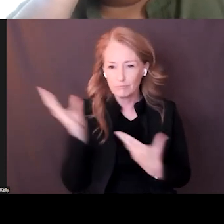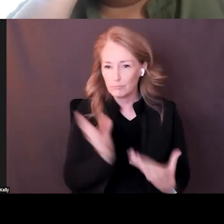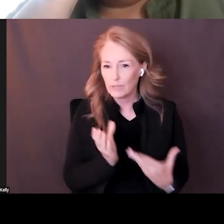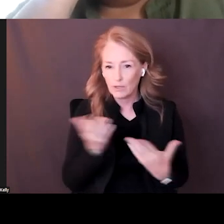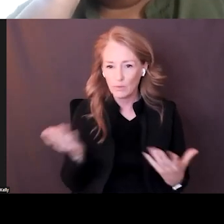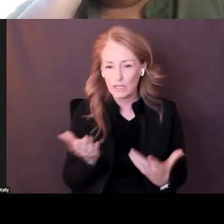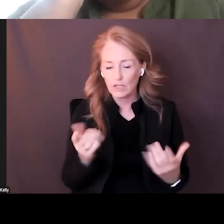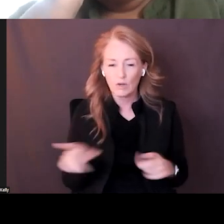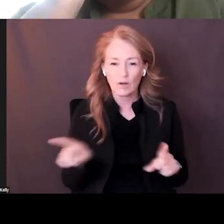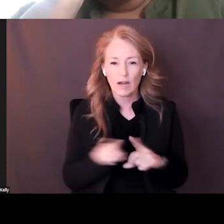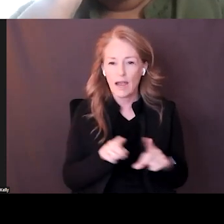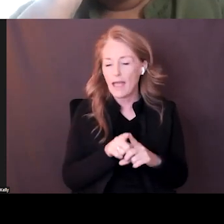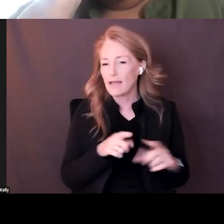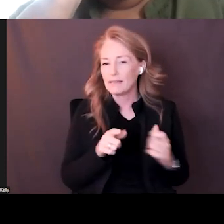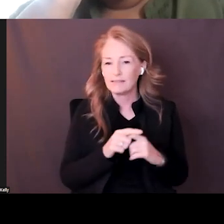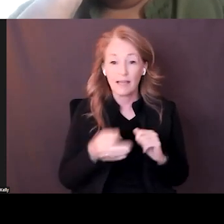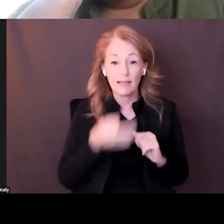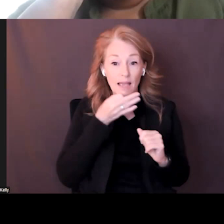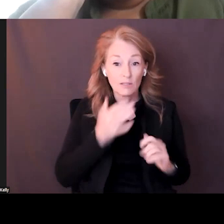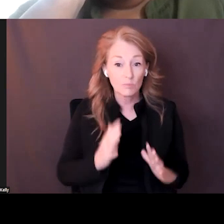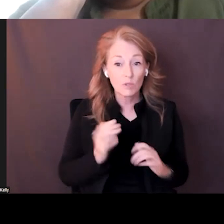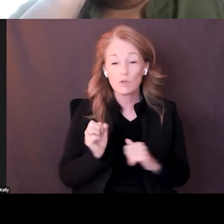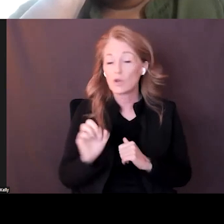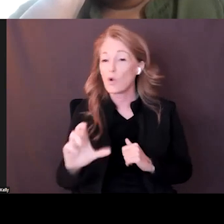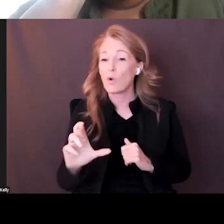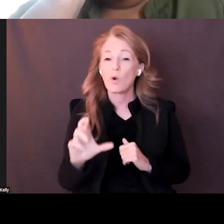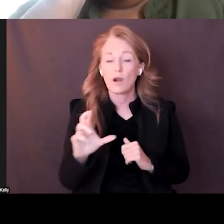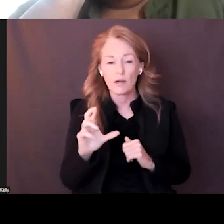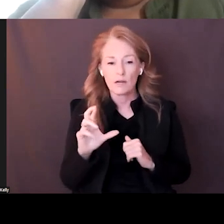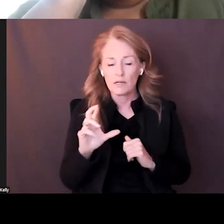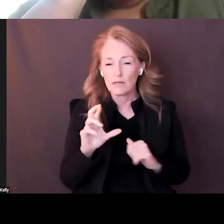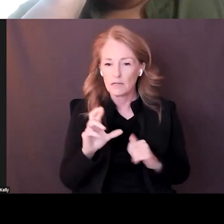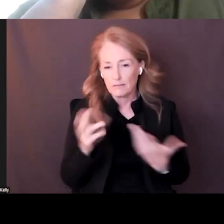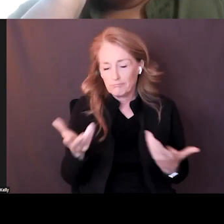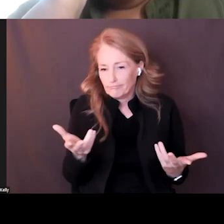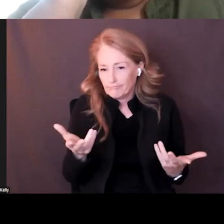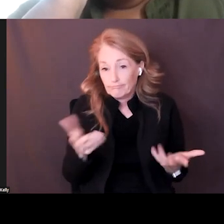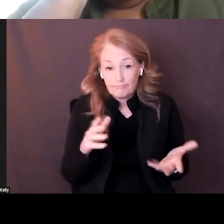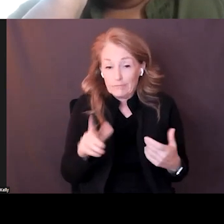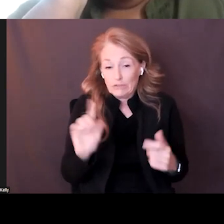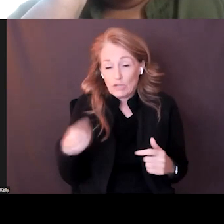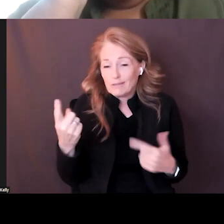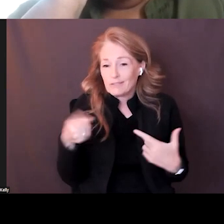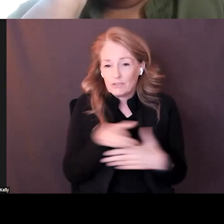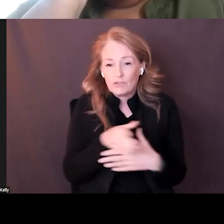TO TELL US ABOUT IT OR MAKE SURE WE ARE SHARING IT WITH OTHER FOLKS. ALL OF THE SPEAKERS ARE LISTED THERE.